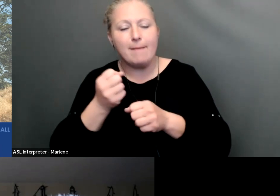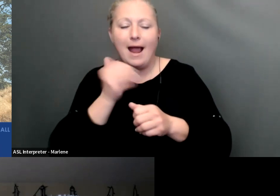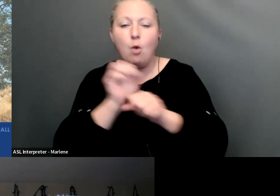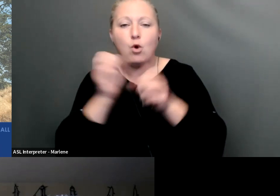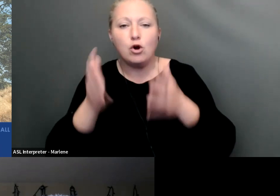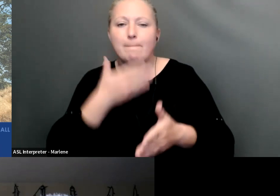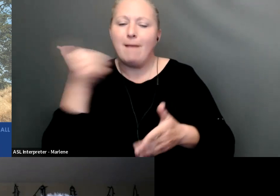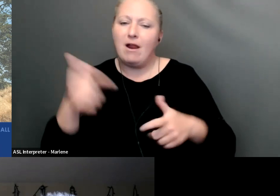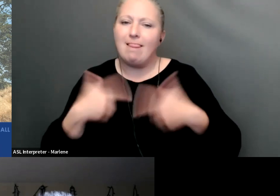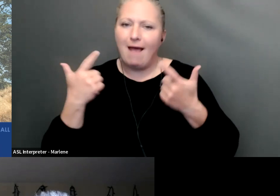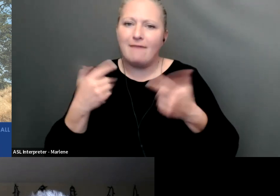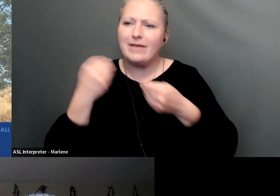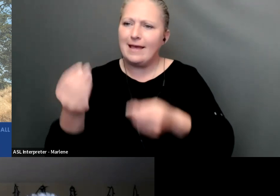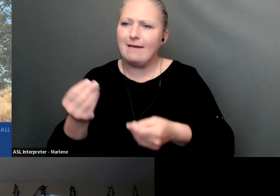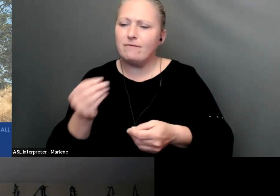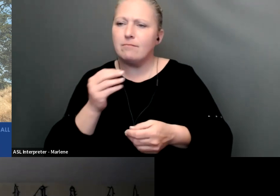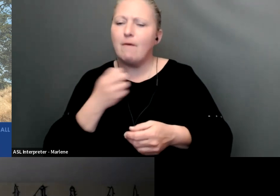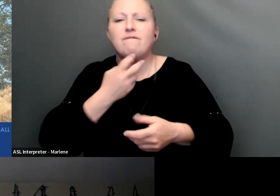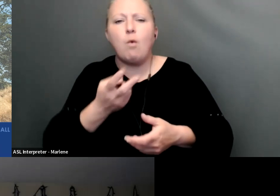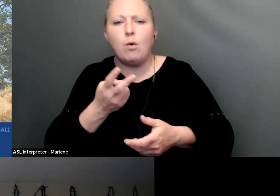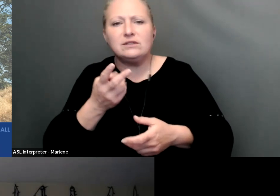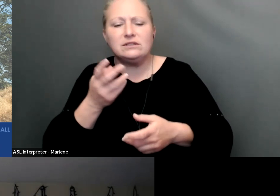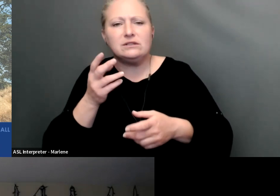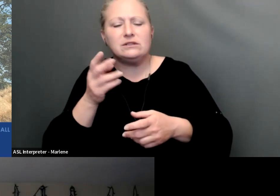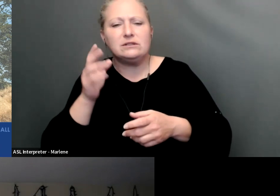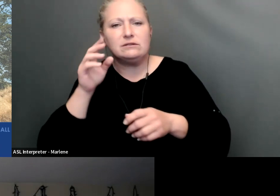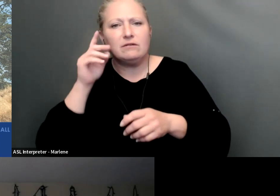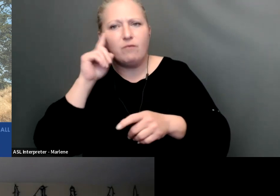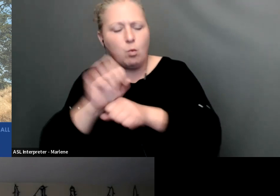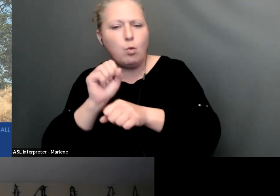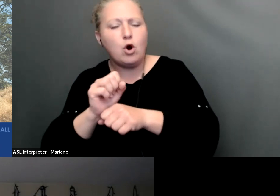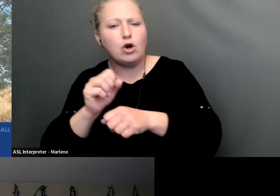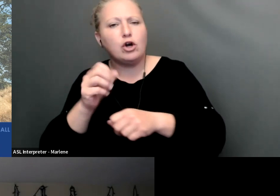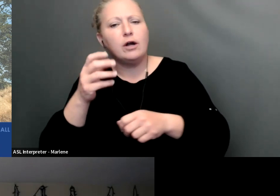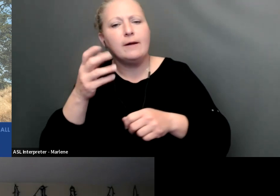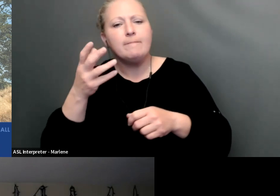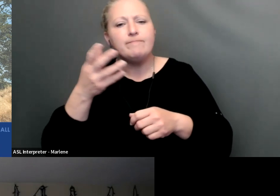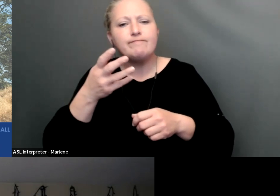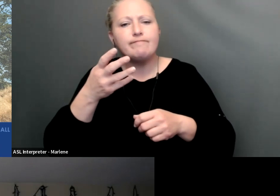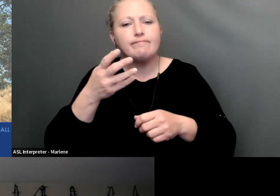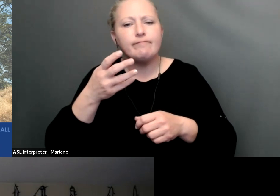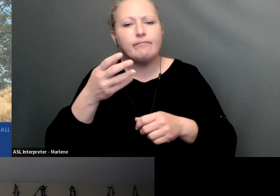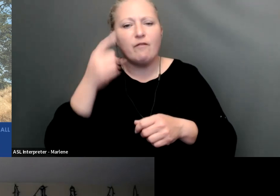and give them a voice in their workplace. Give them better working conditions. So our